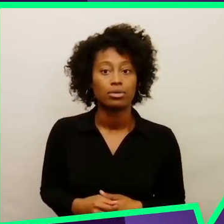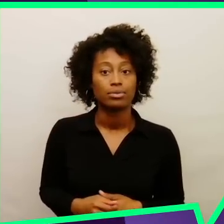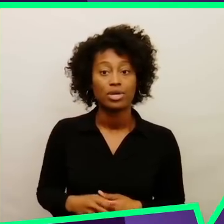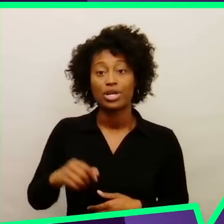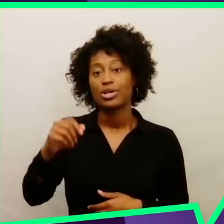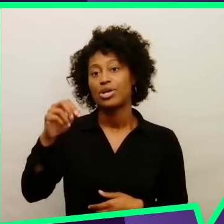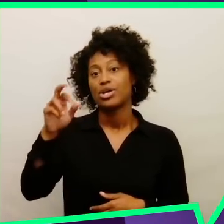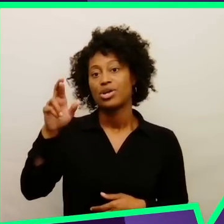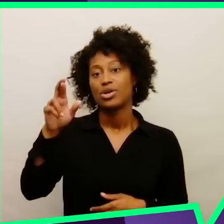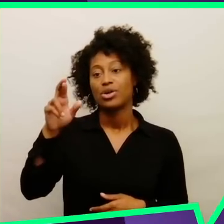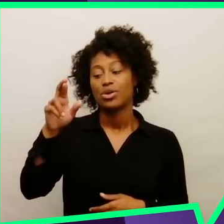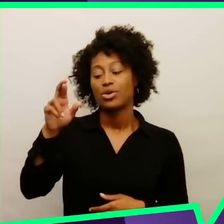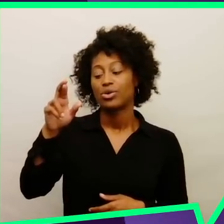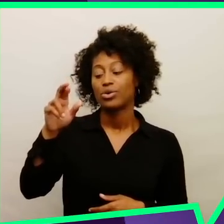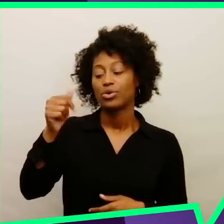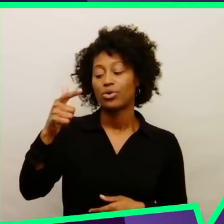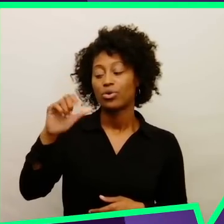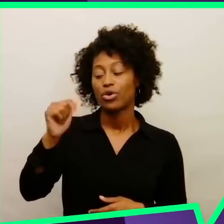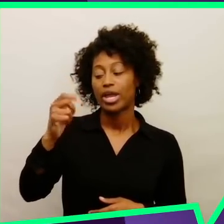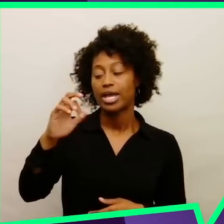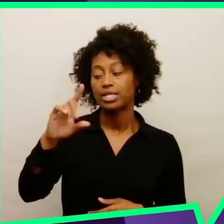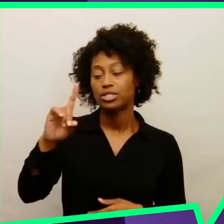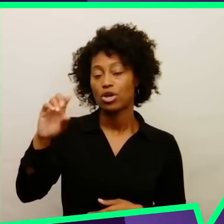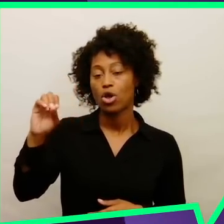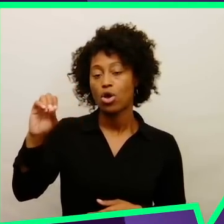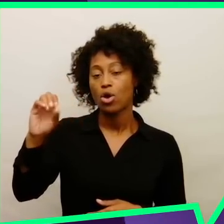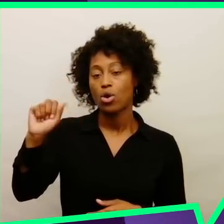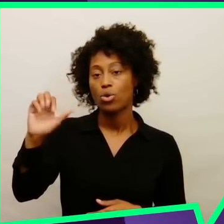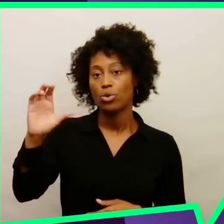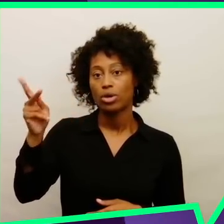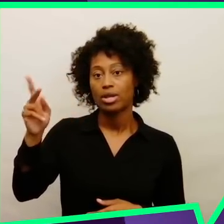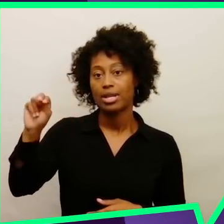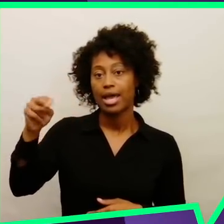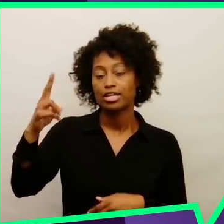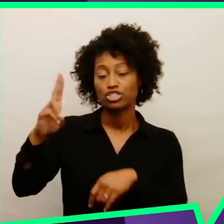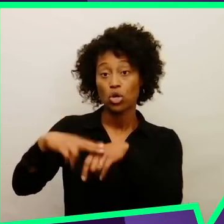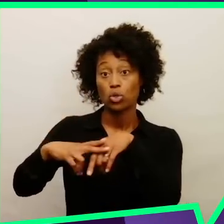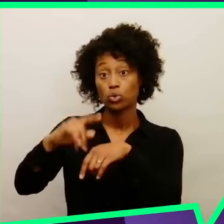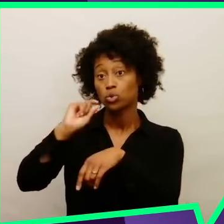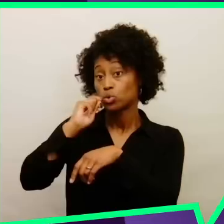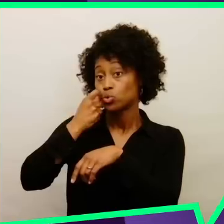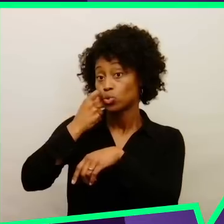Grand Oak National, it's looking pretty cool. [ENGINE ROARING]